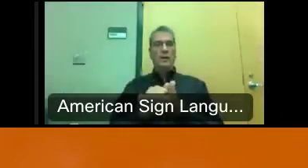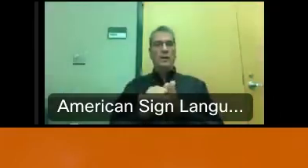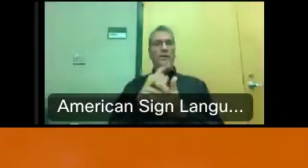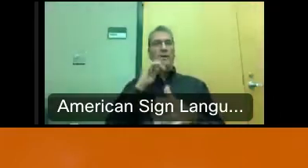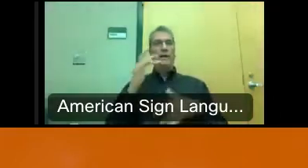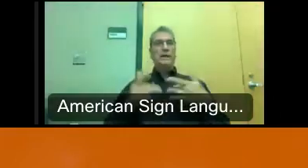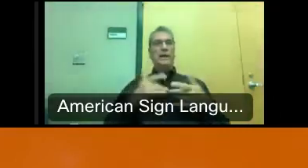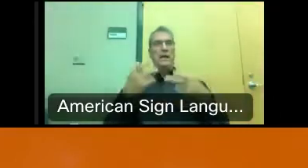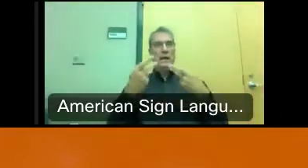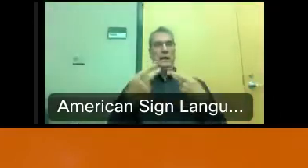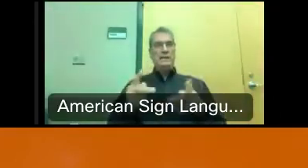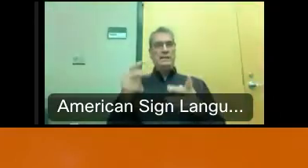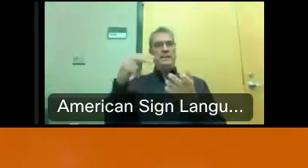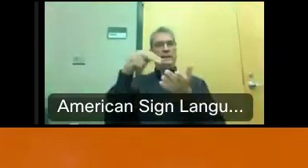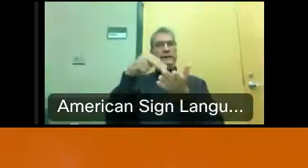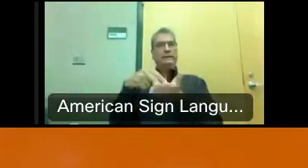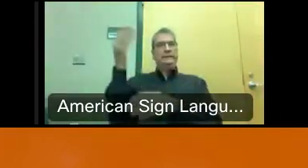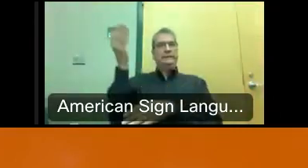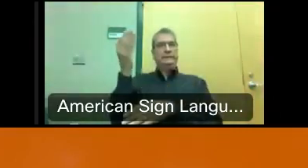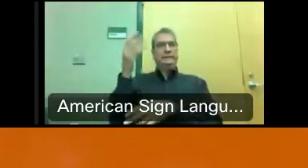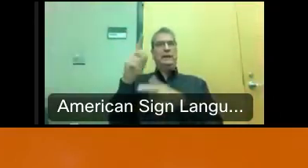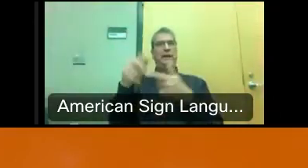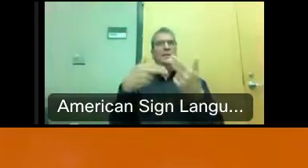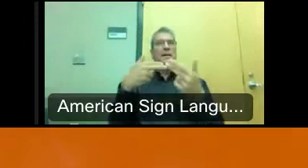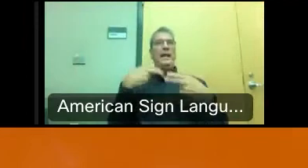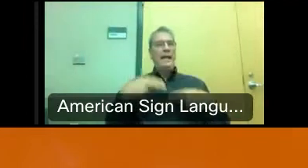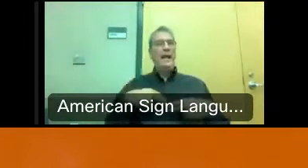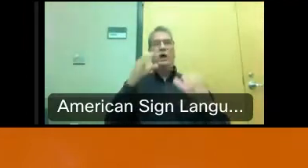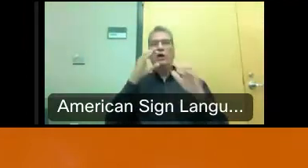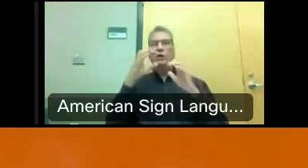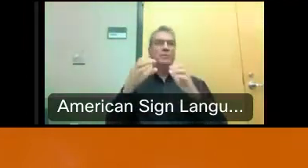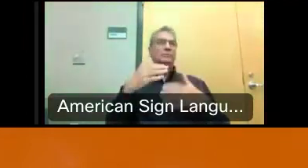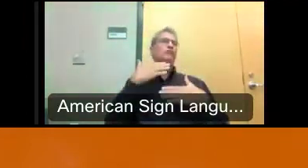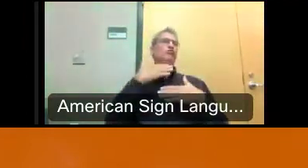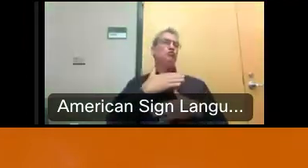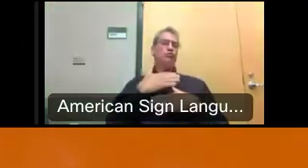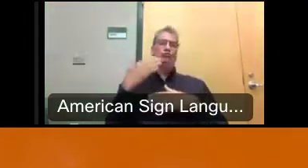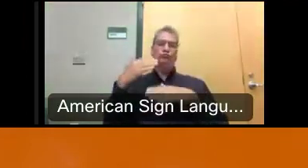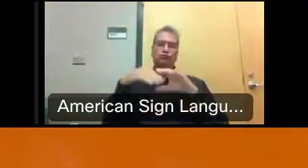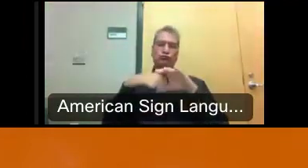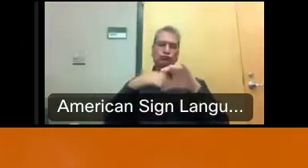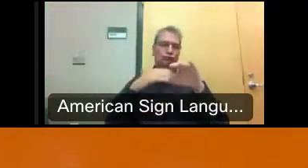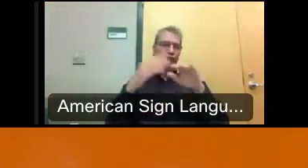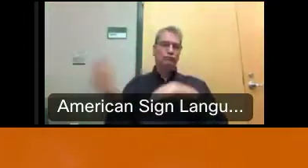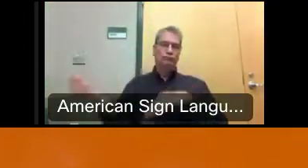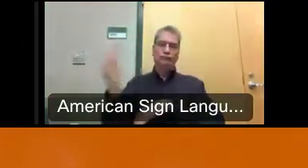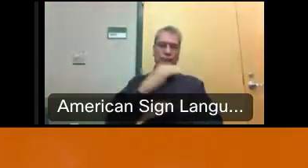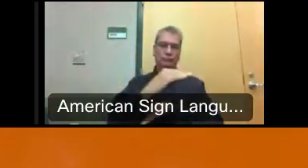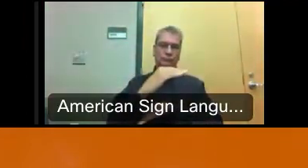with you here. Today. Talking about sort of health vacation. I can talk about health vacation all day long and so it's an exciting to have kind of that be the big topic for today.